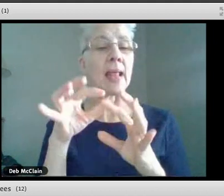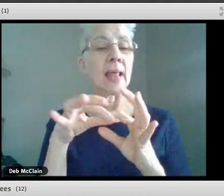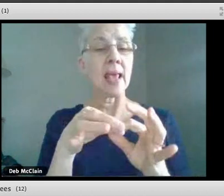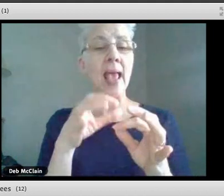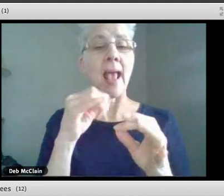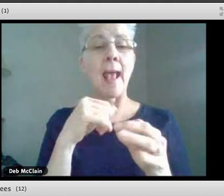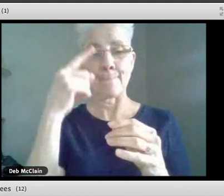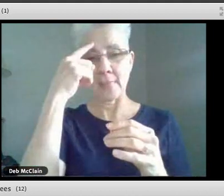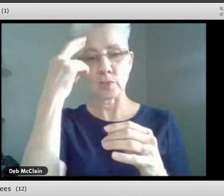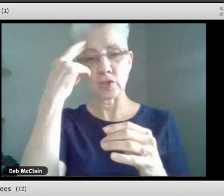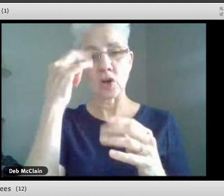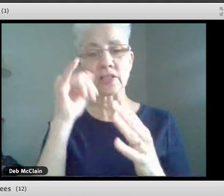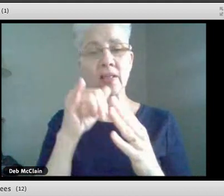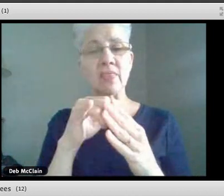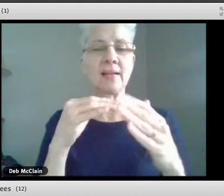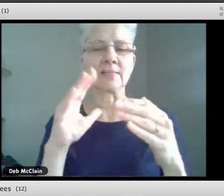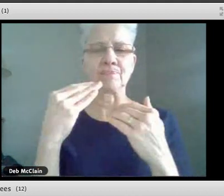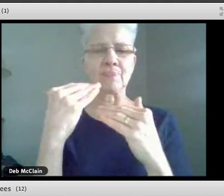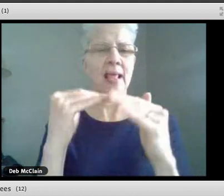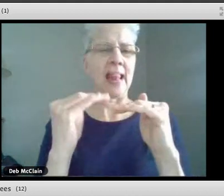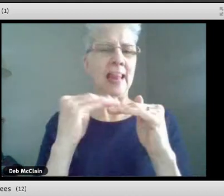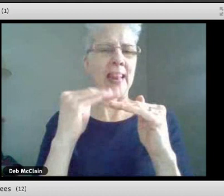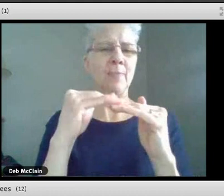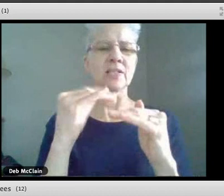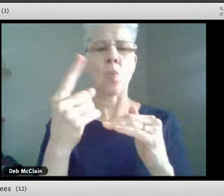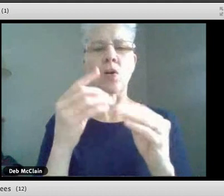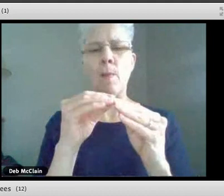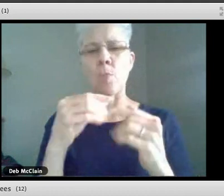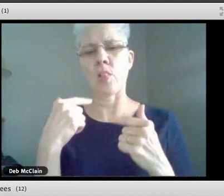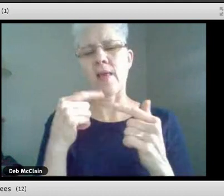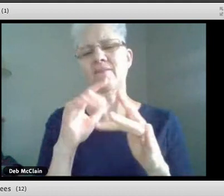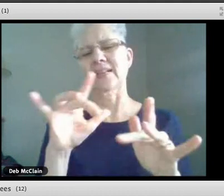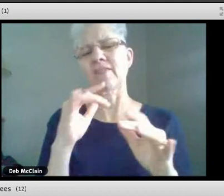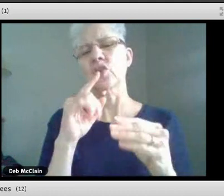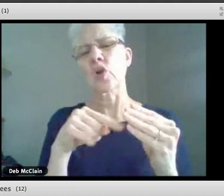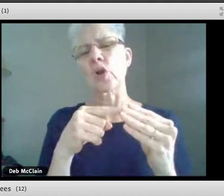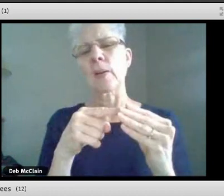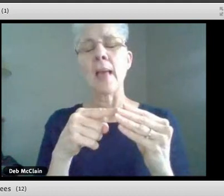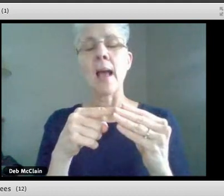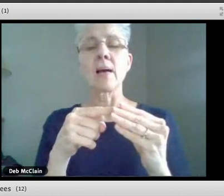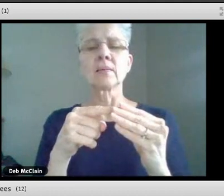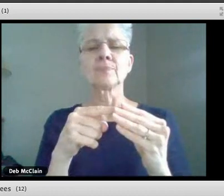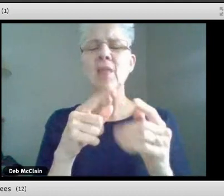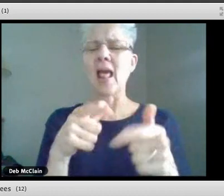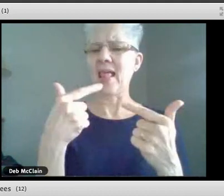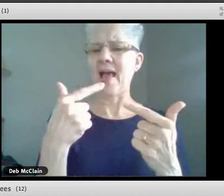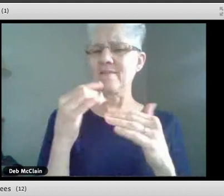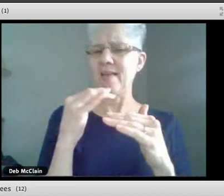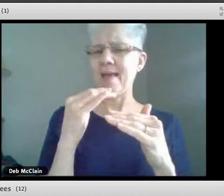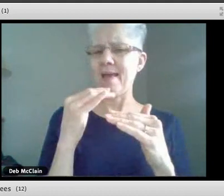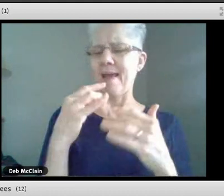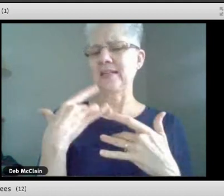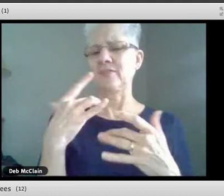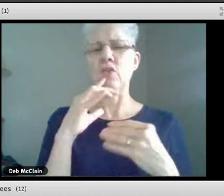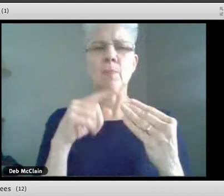that substantially limits one or more major life activities. So when they're talking about major life activities, they include things like walking, talking,